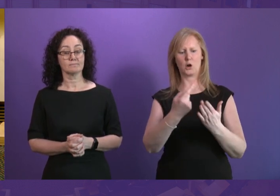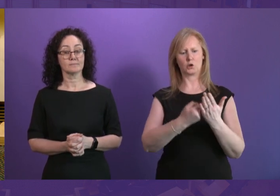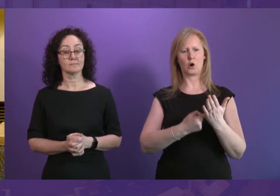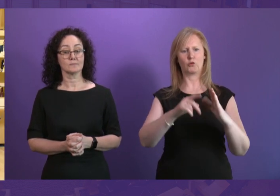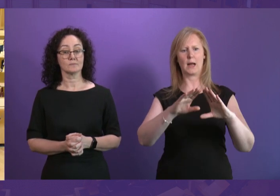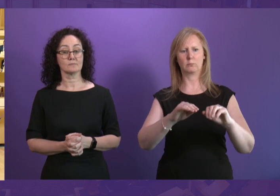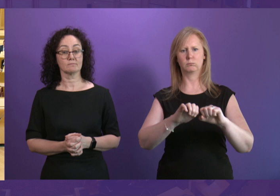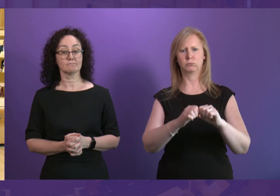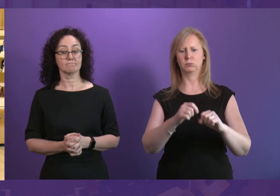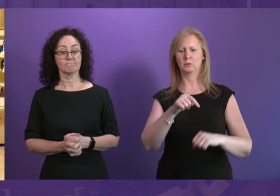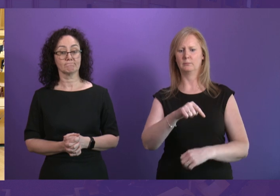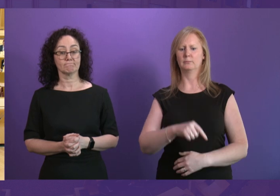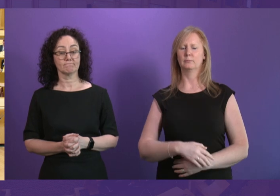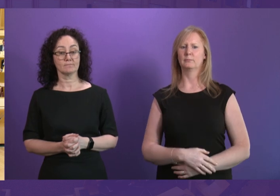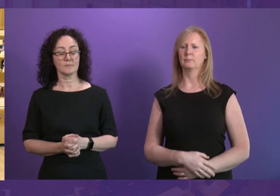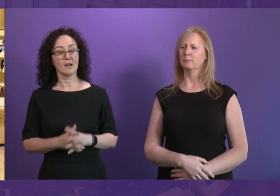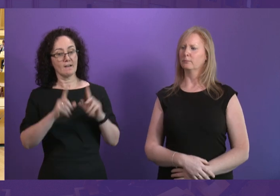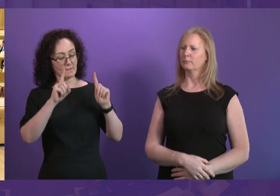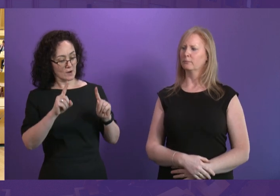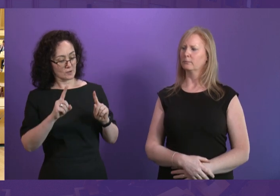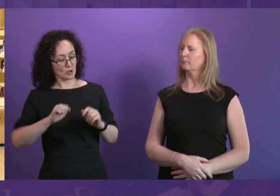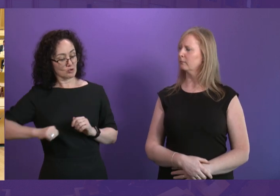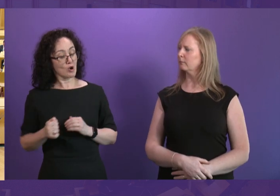The First Minister: First, ScotRail should be held to account